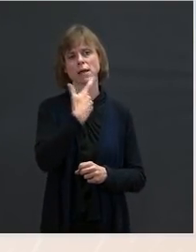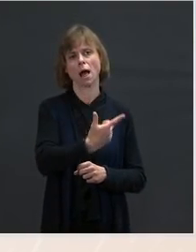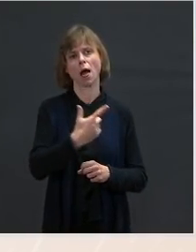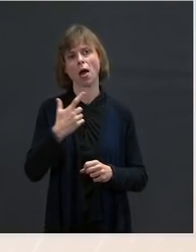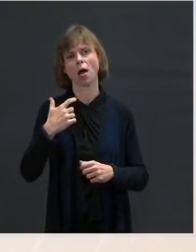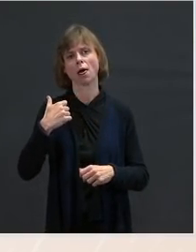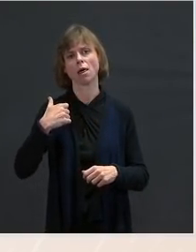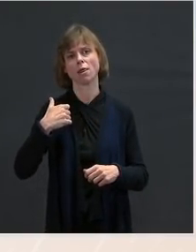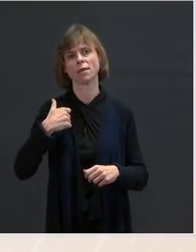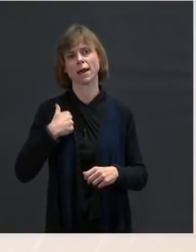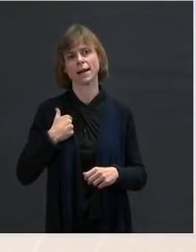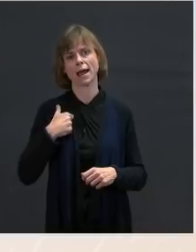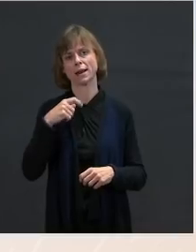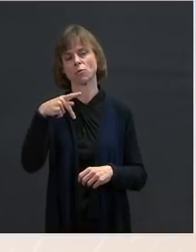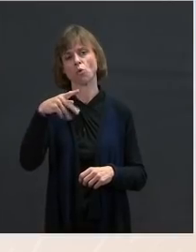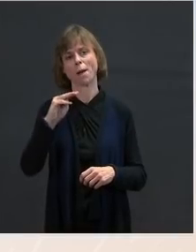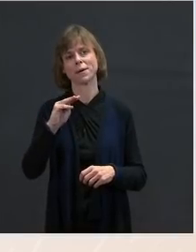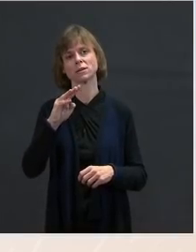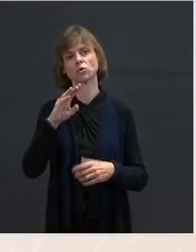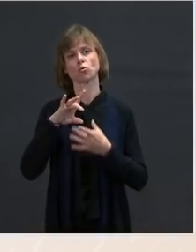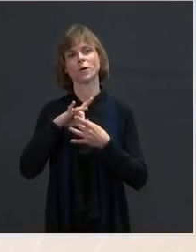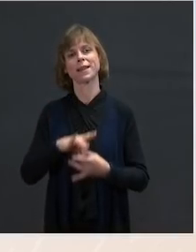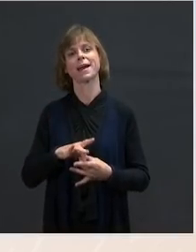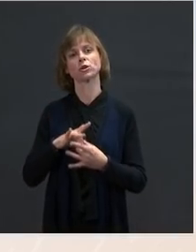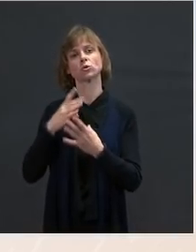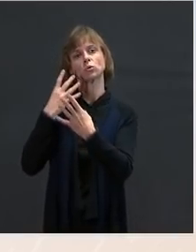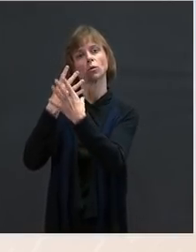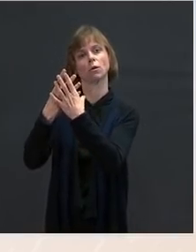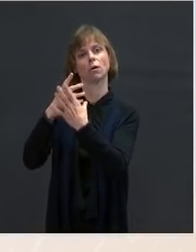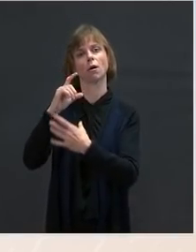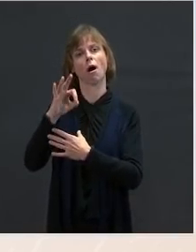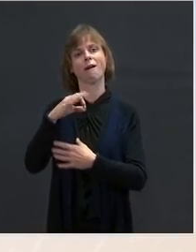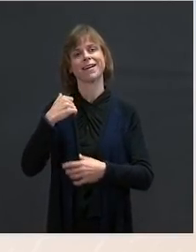of two Canadians in China? And is the President Biden